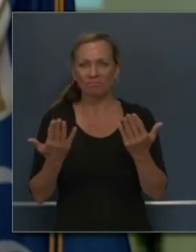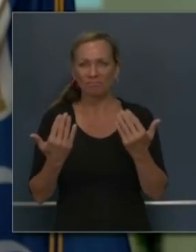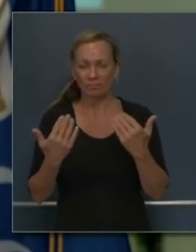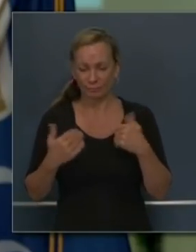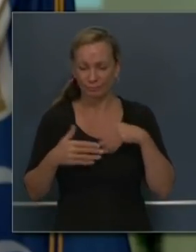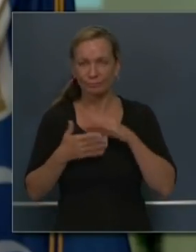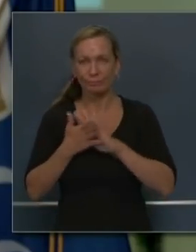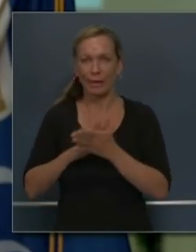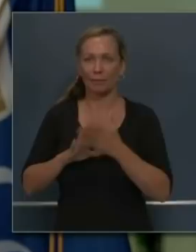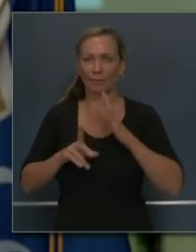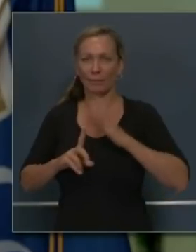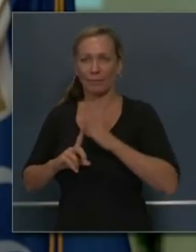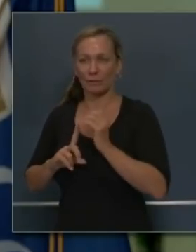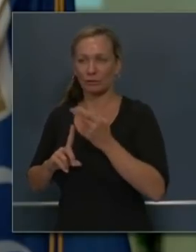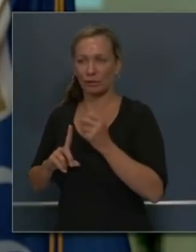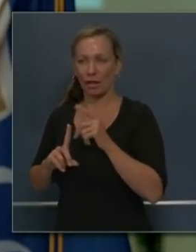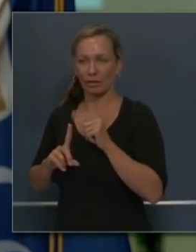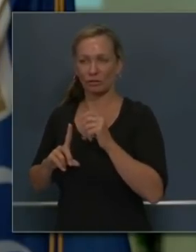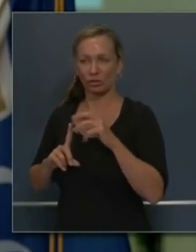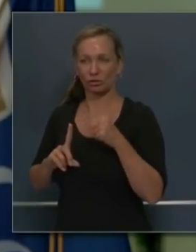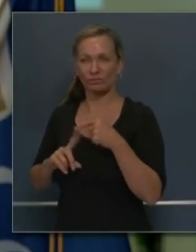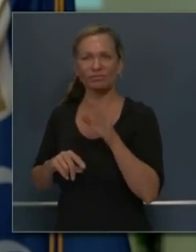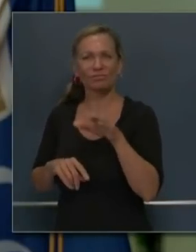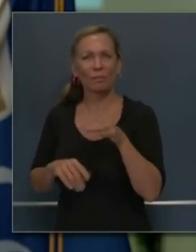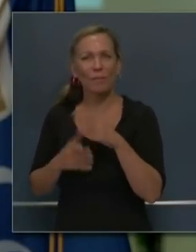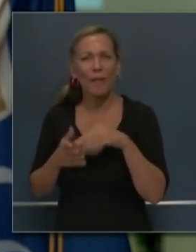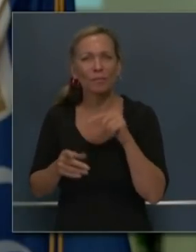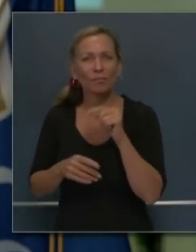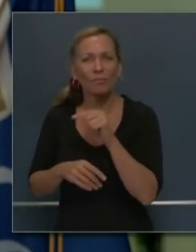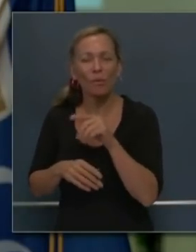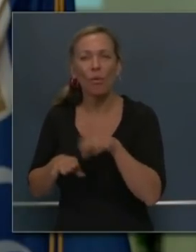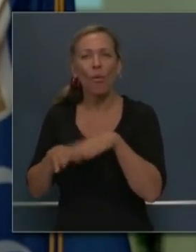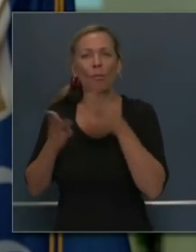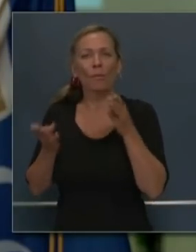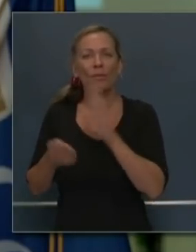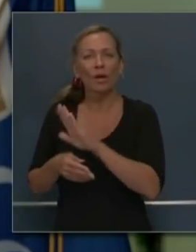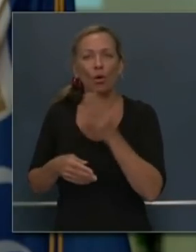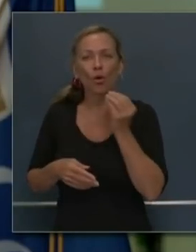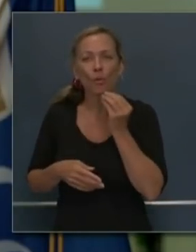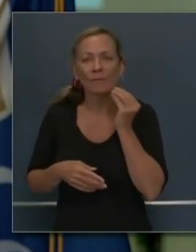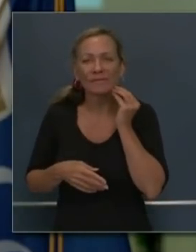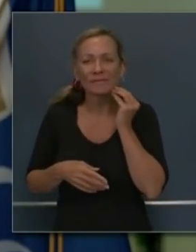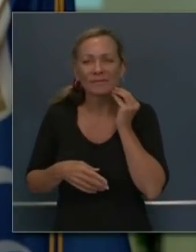CONCEIVABLE SPECTRUM WITHIN OUR FAITH-BASED COMMUNITY, OPENING UP THEIR FACILITIES, IN MANY